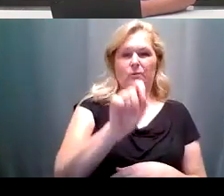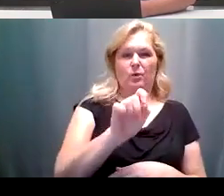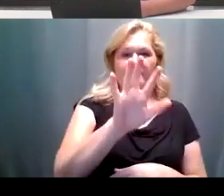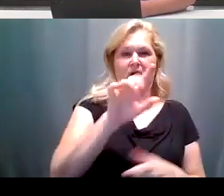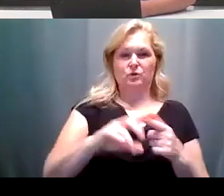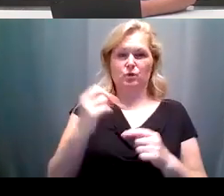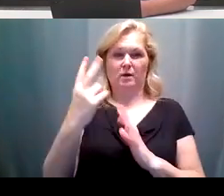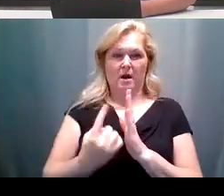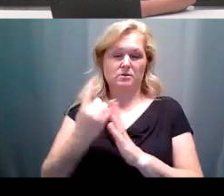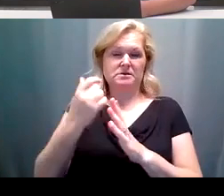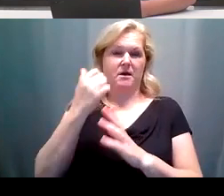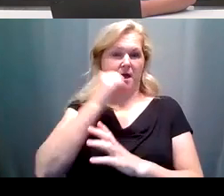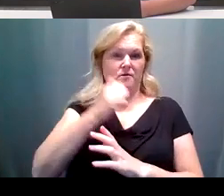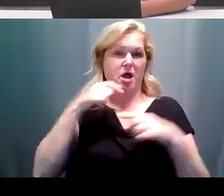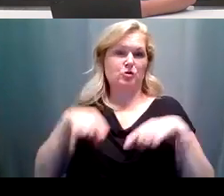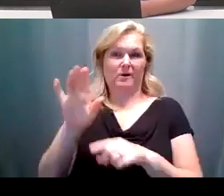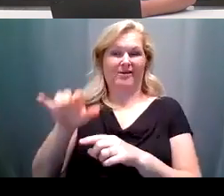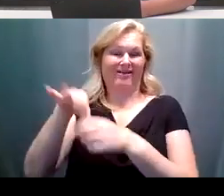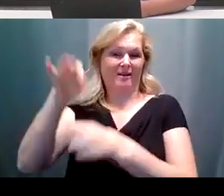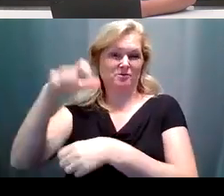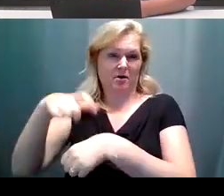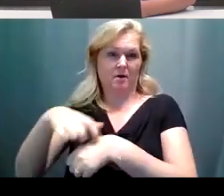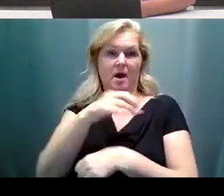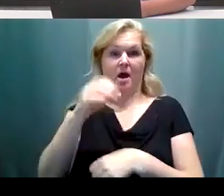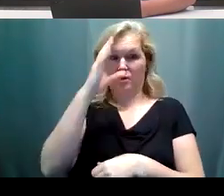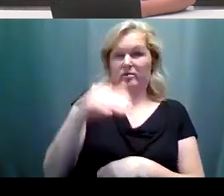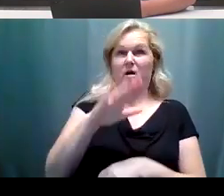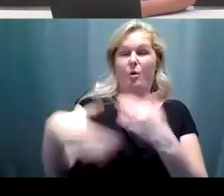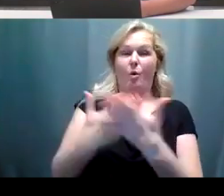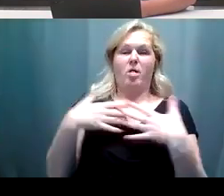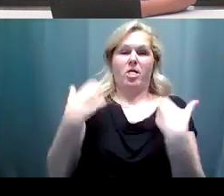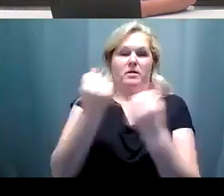Health and safety measures will be in place at all Election Canada offices